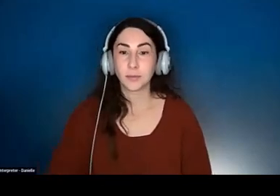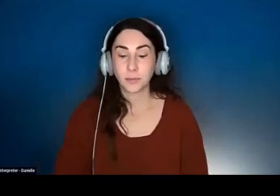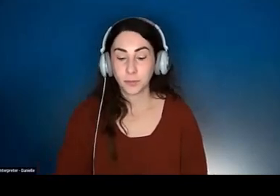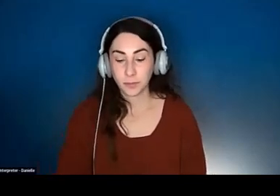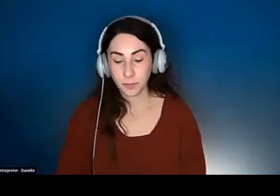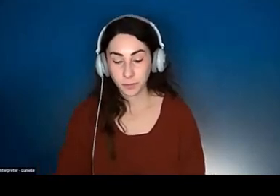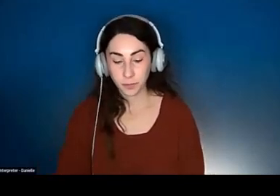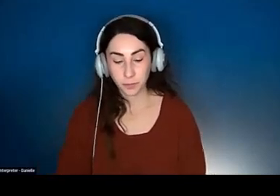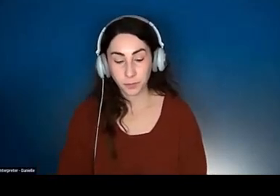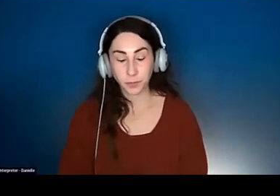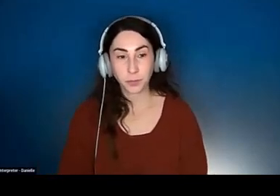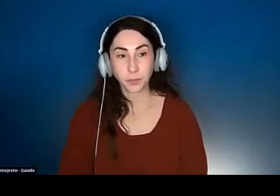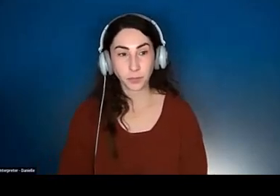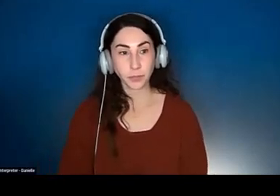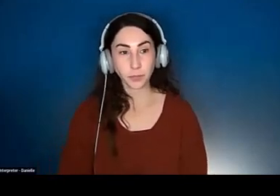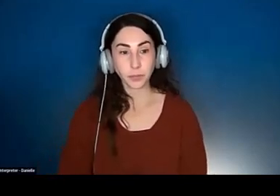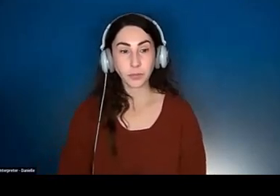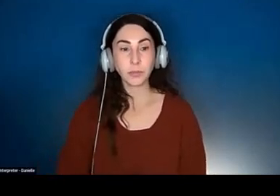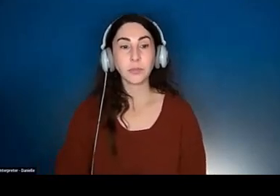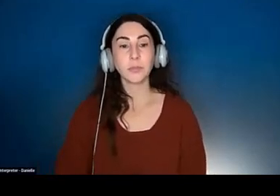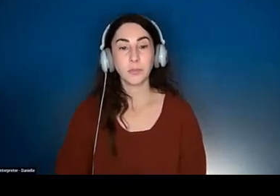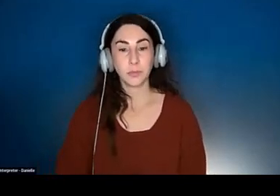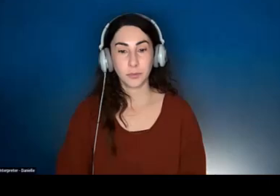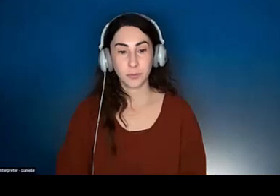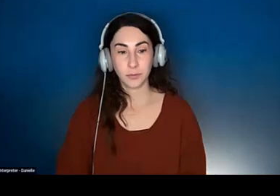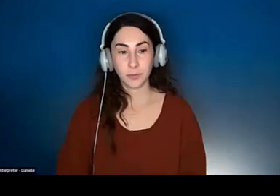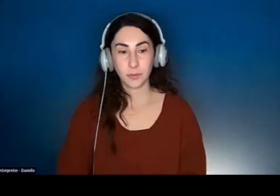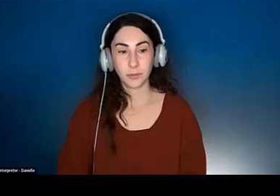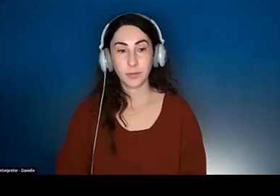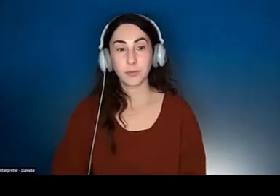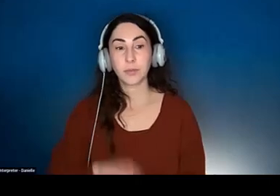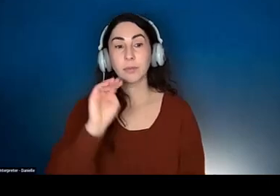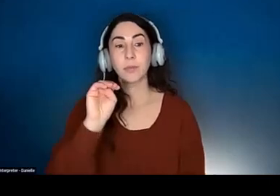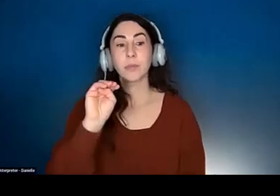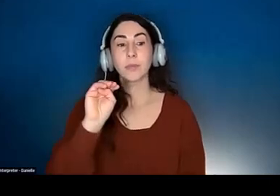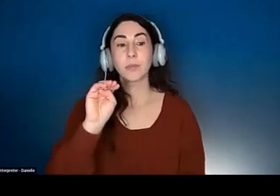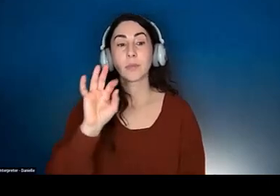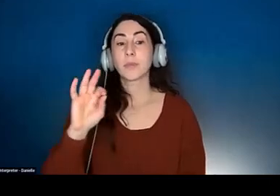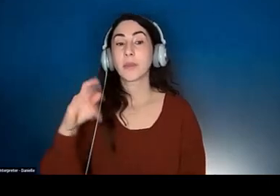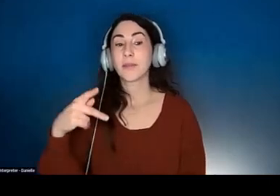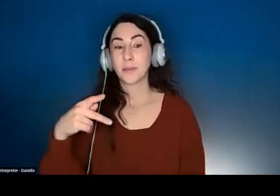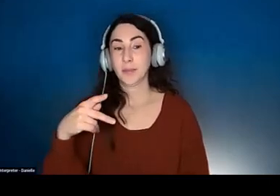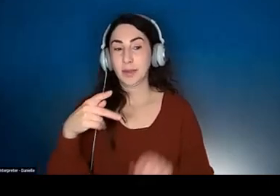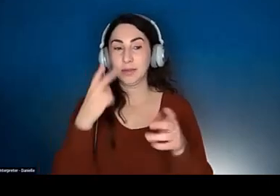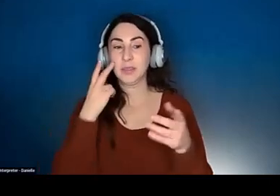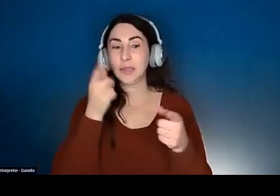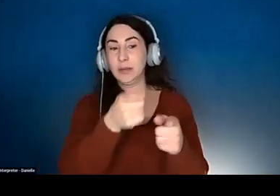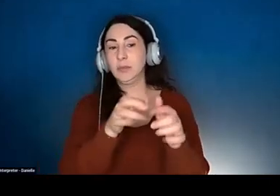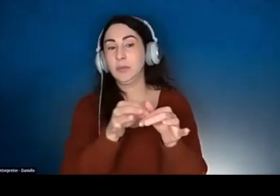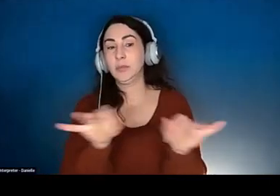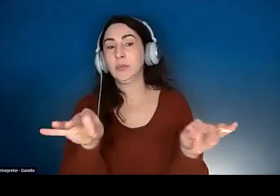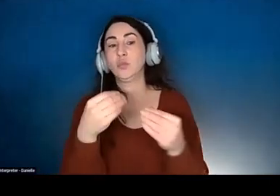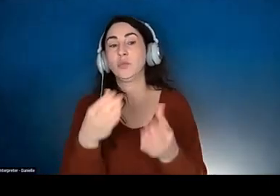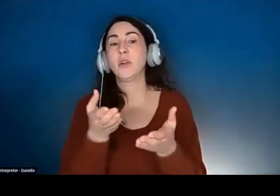MFP provides services prior to transition and HCBS